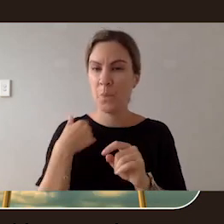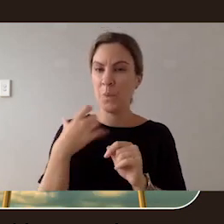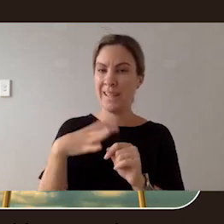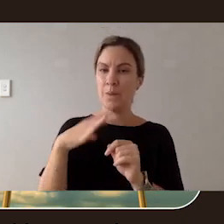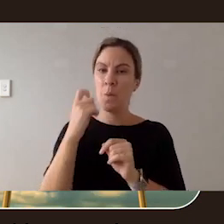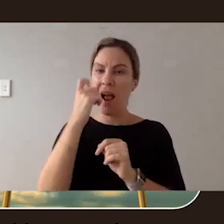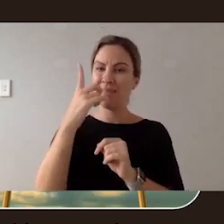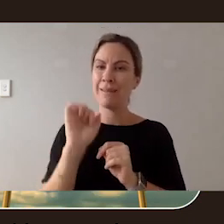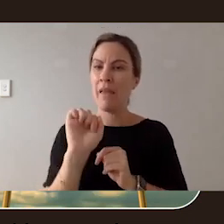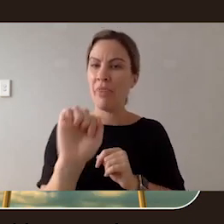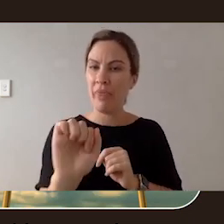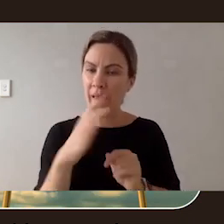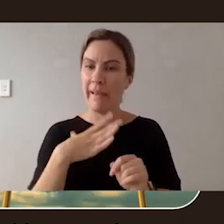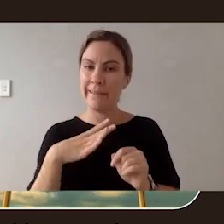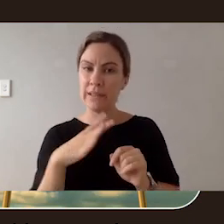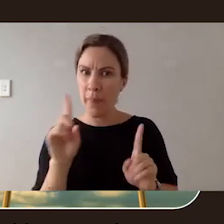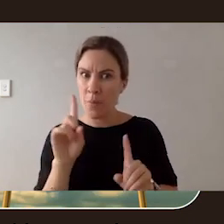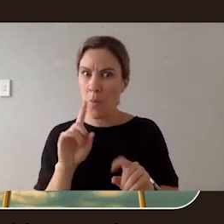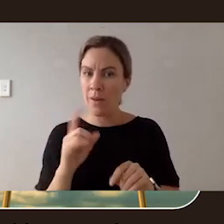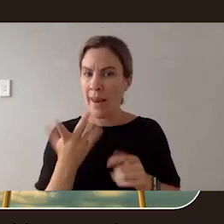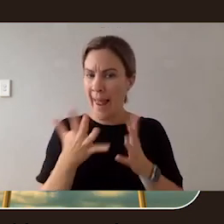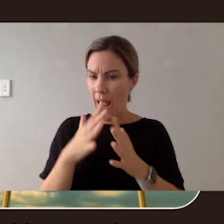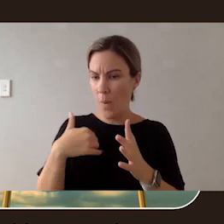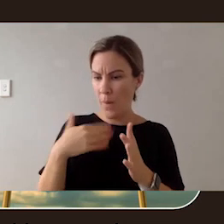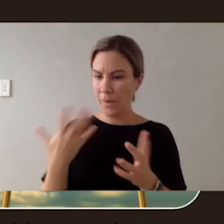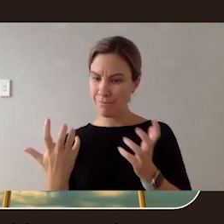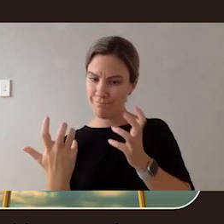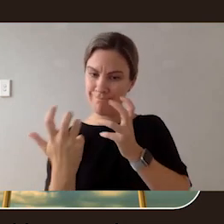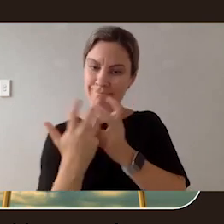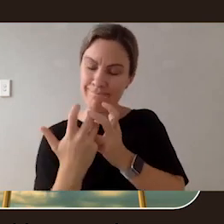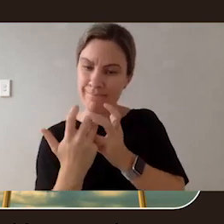supporting people through this time. There has never been a better time